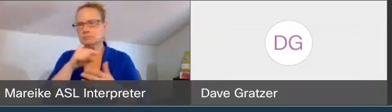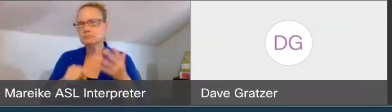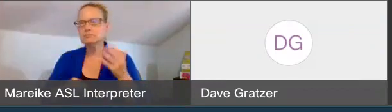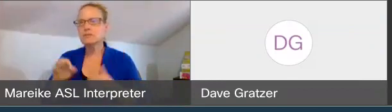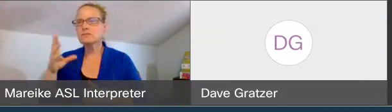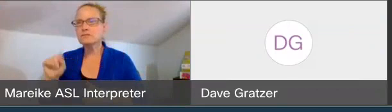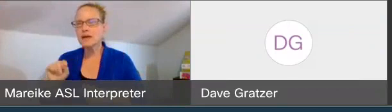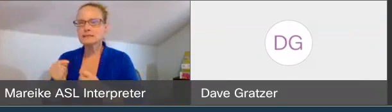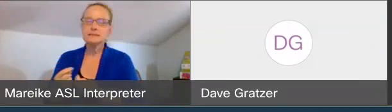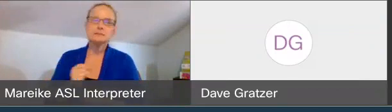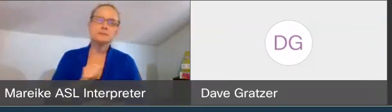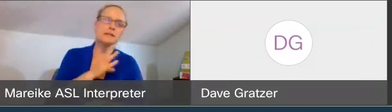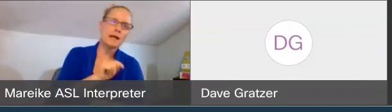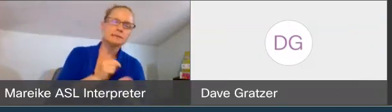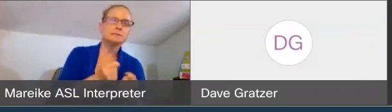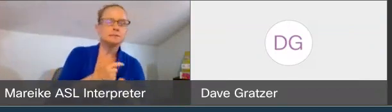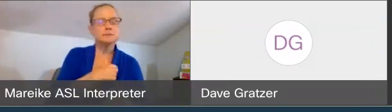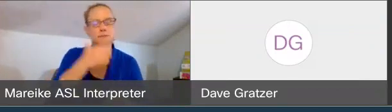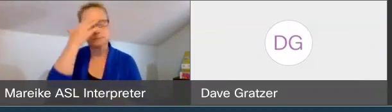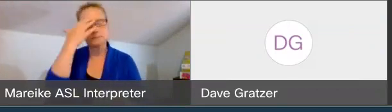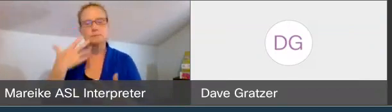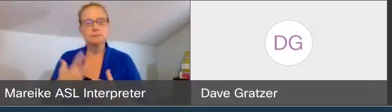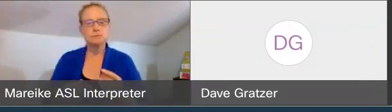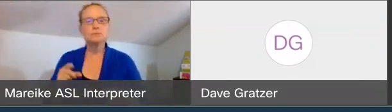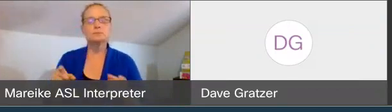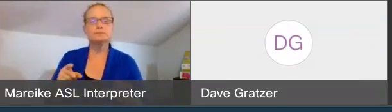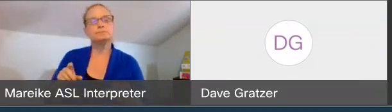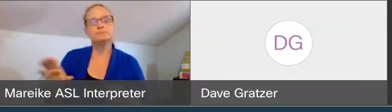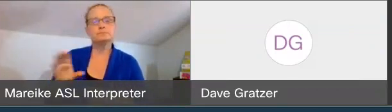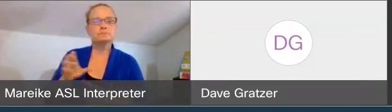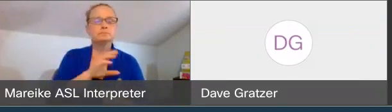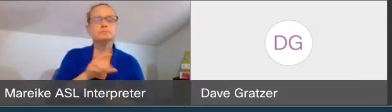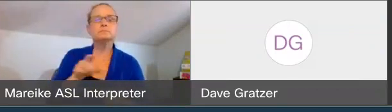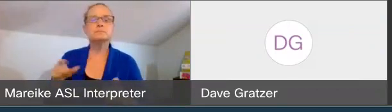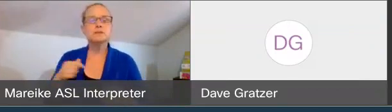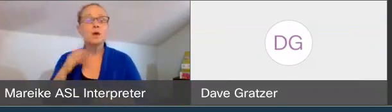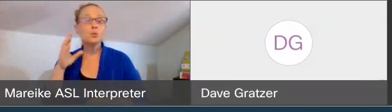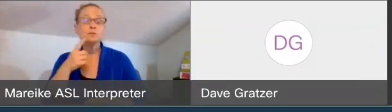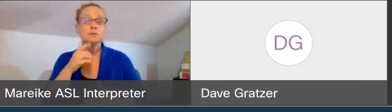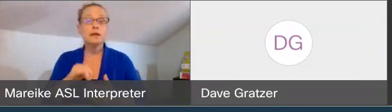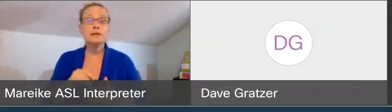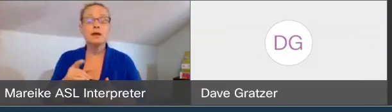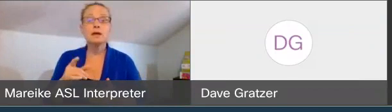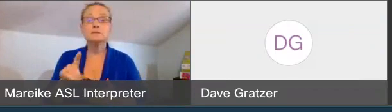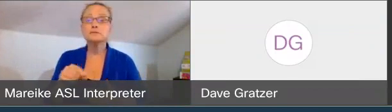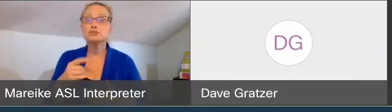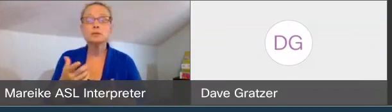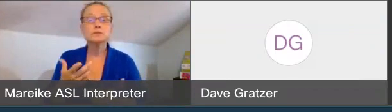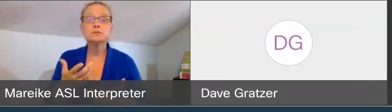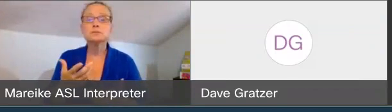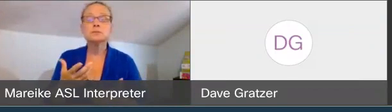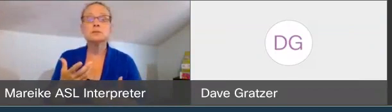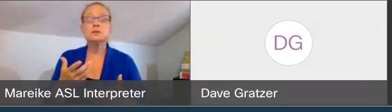FACT teams at CASES and I will say that just as a concrete answer, the FACT teams,